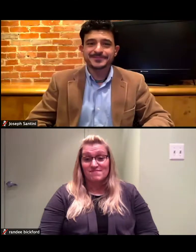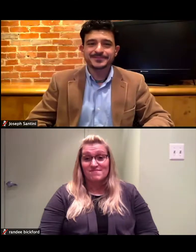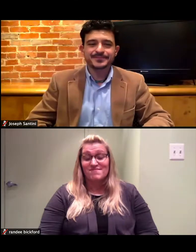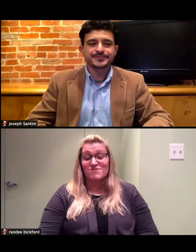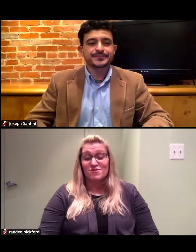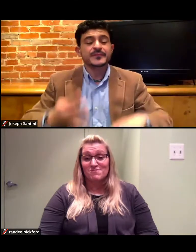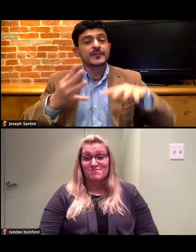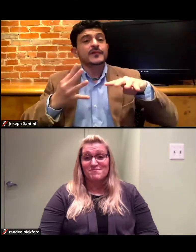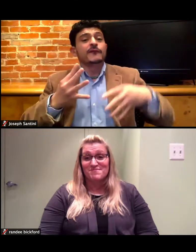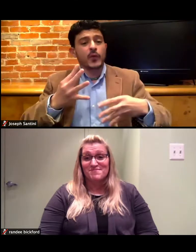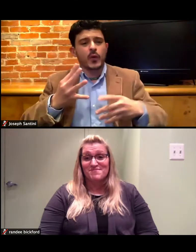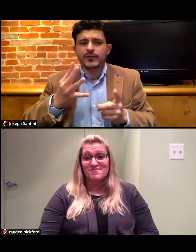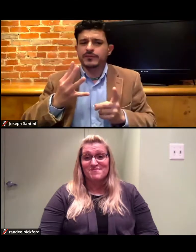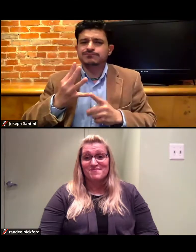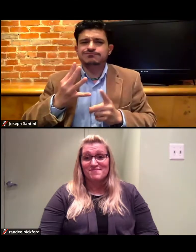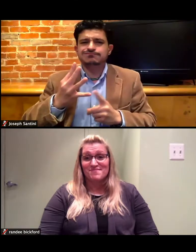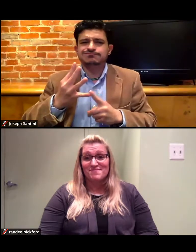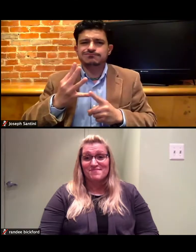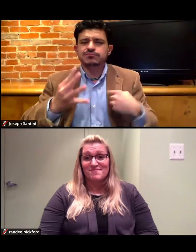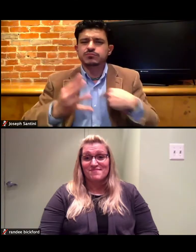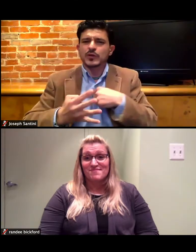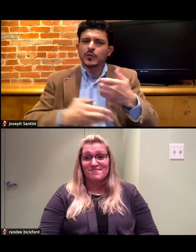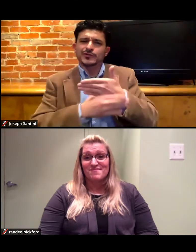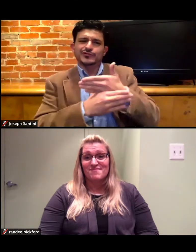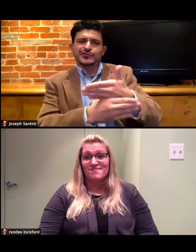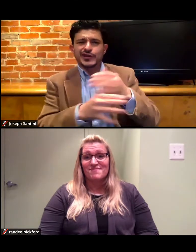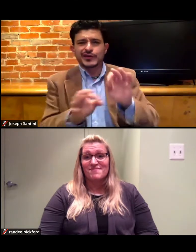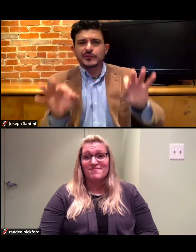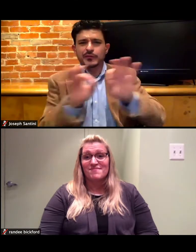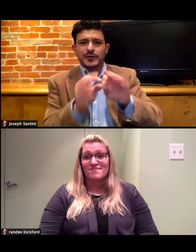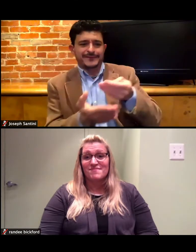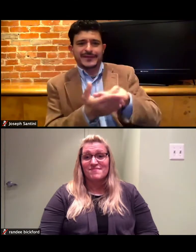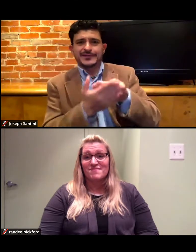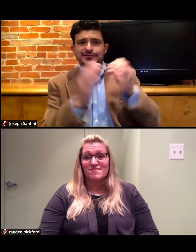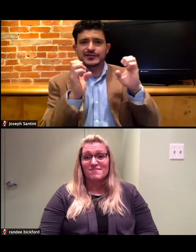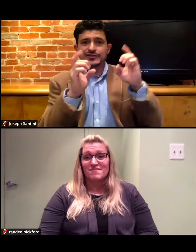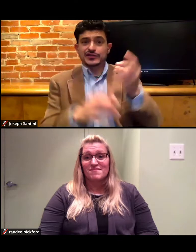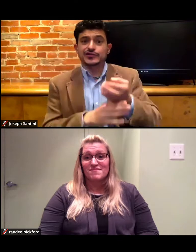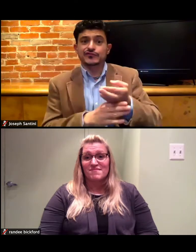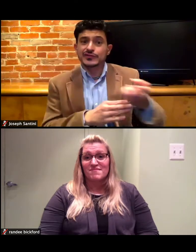And look at some of the opportunities we're having to approach those situations.